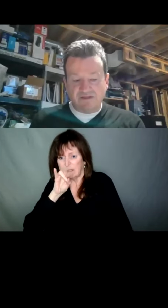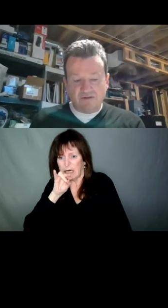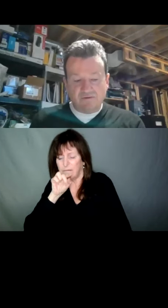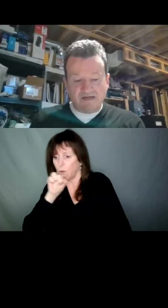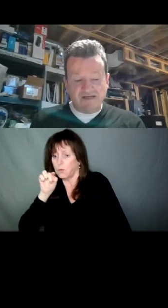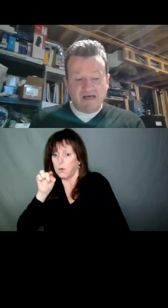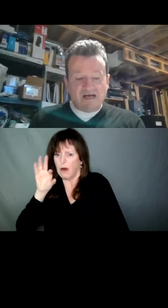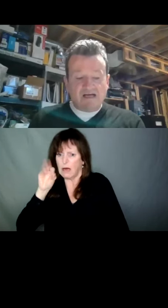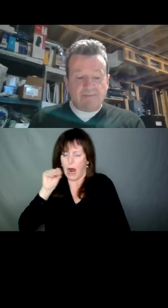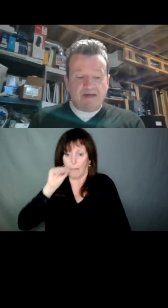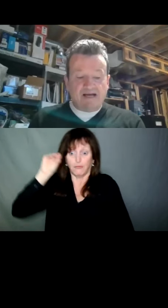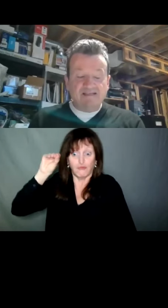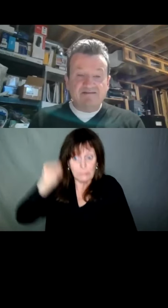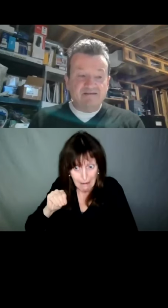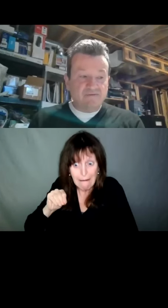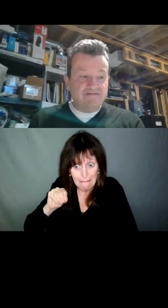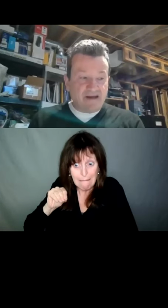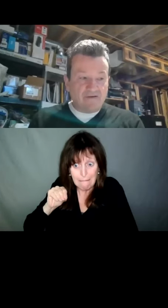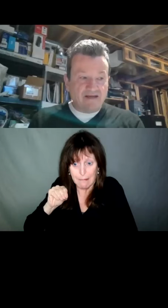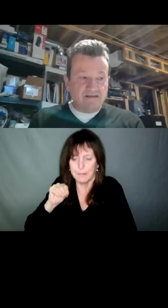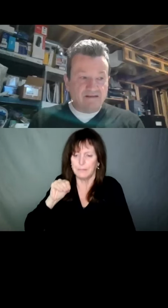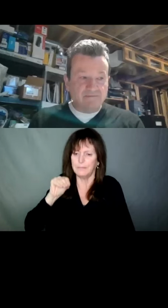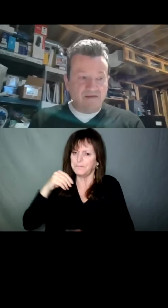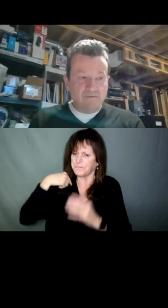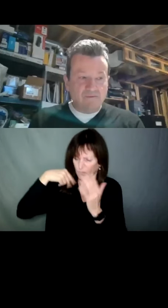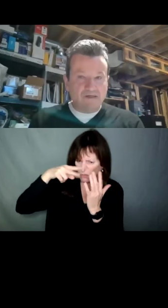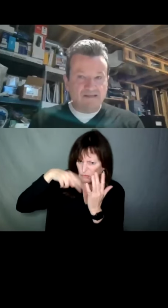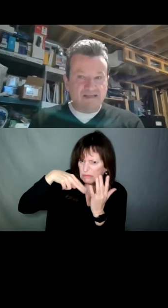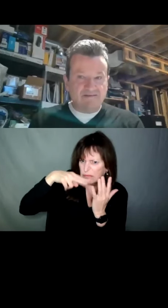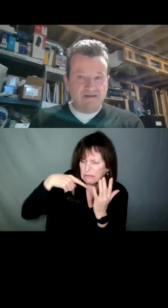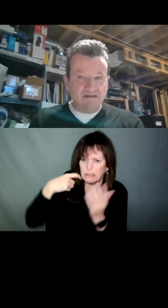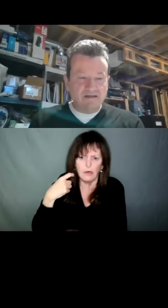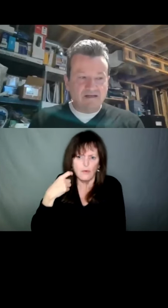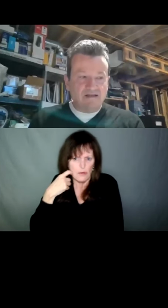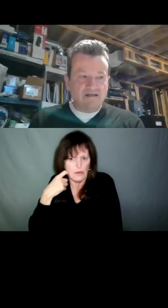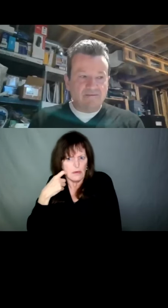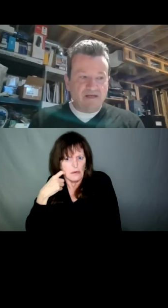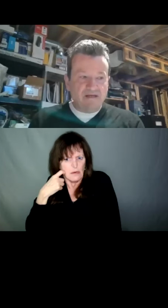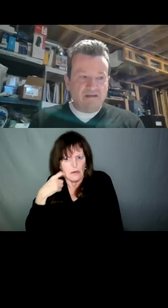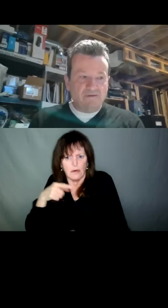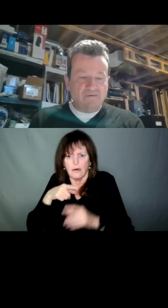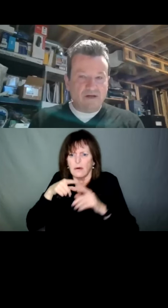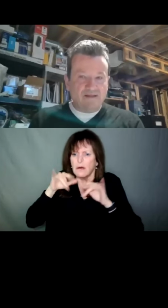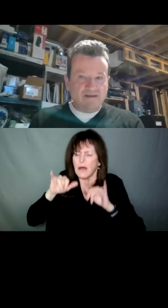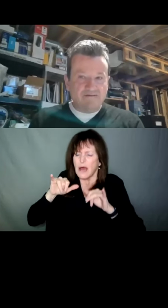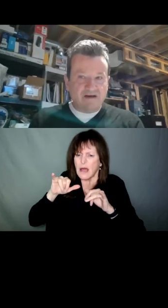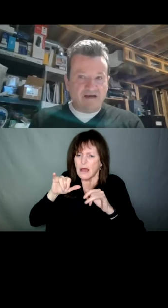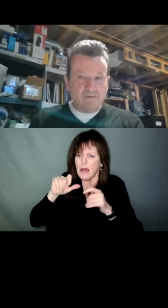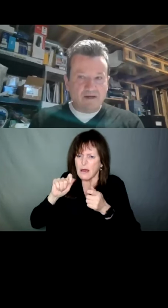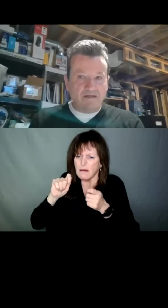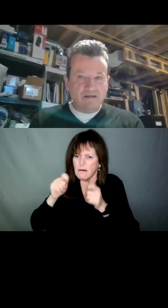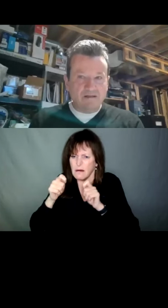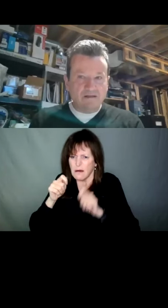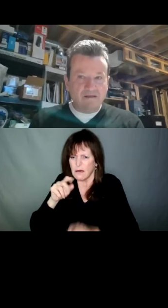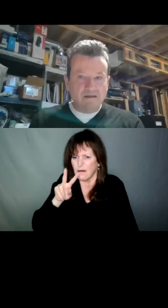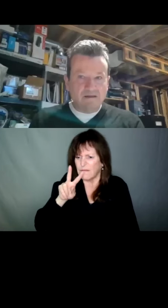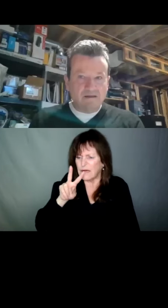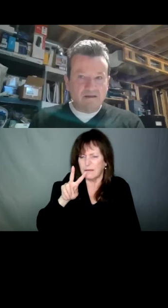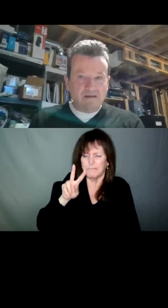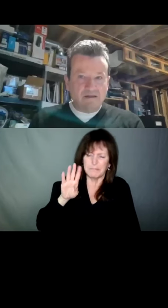to 90% .